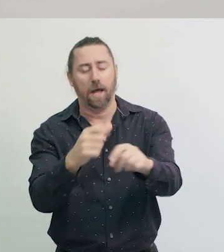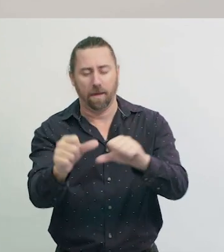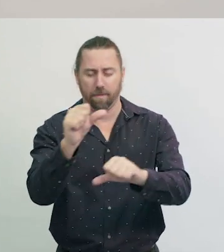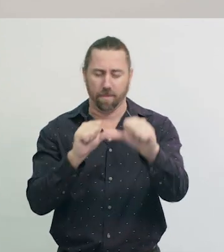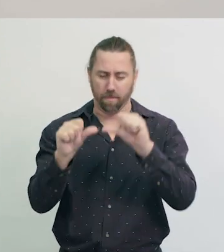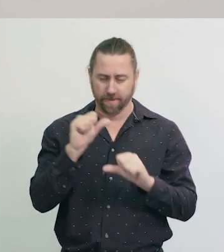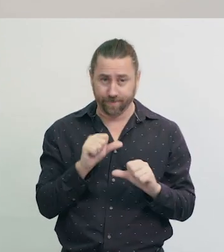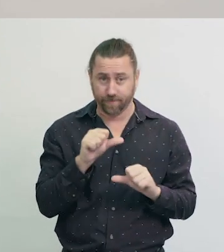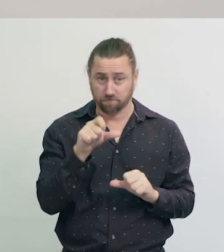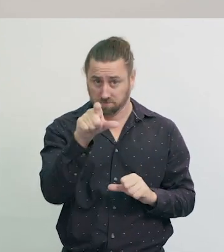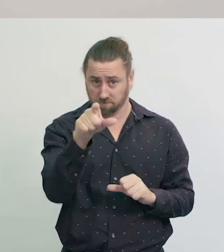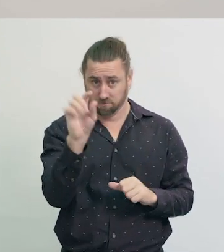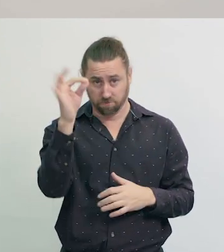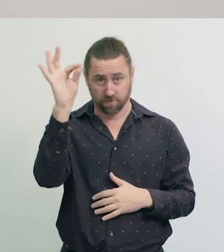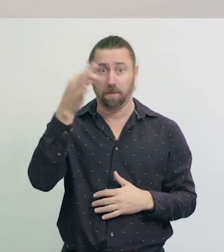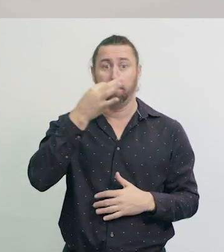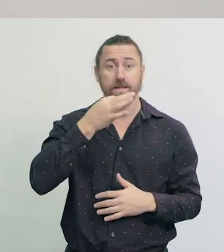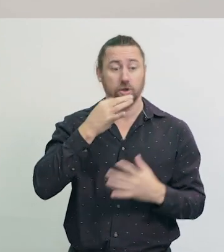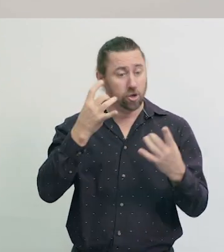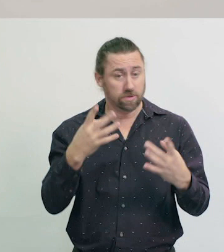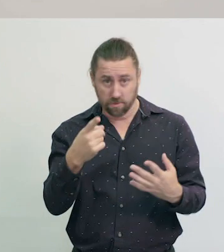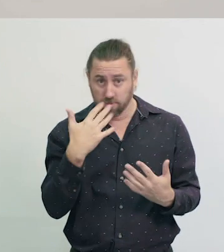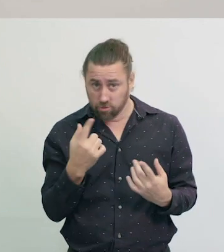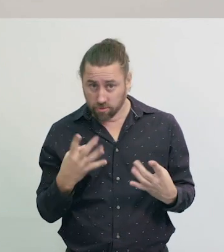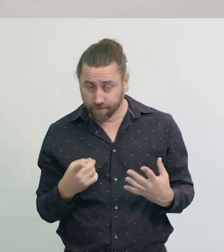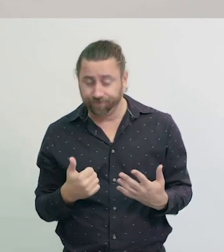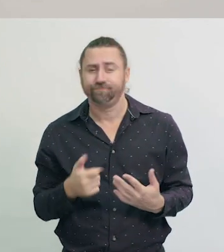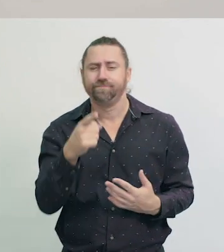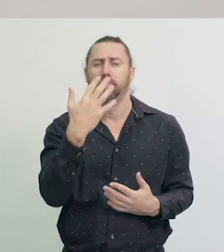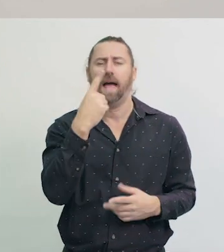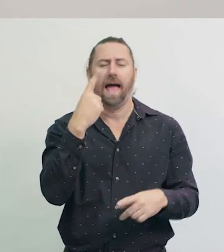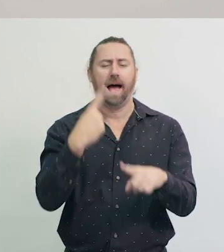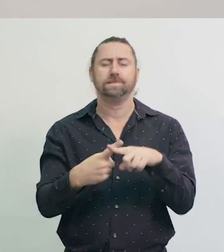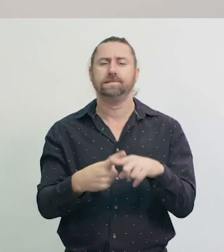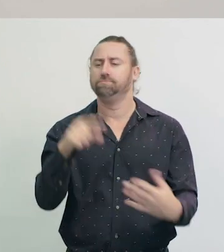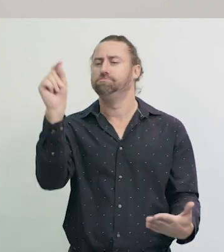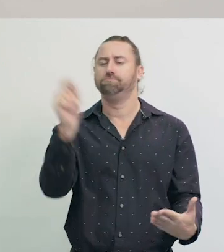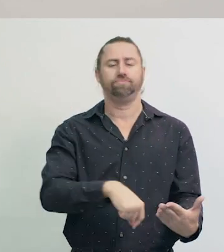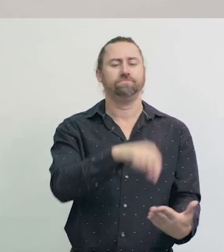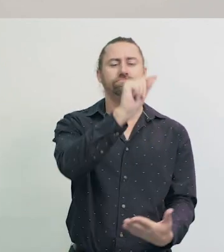Have your pencil ready. I'd like you to draw a letter X on your page.